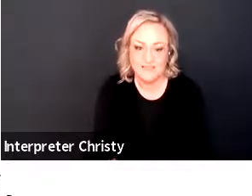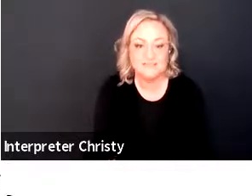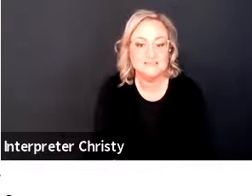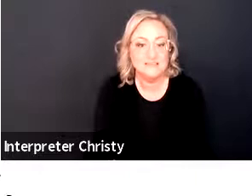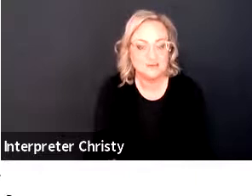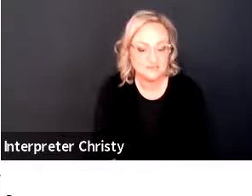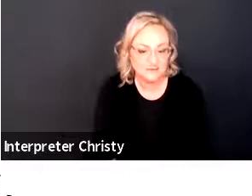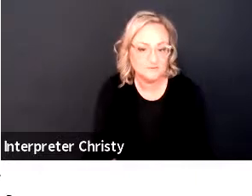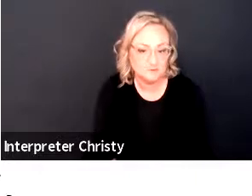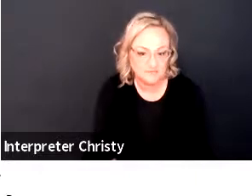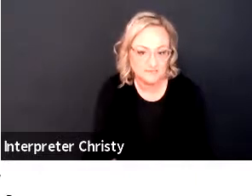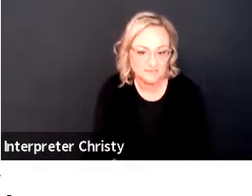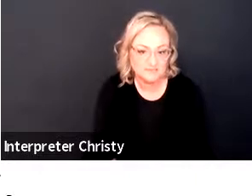Interpreter Christy : And the scarcity of services.